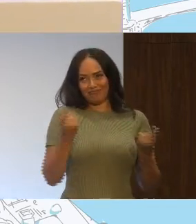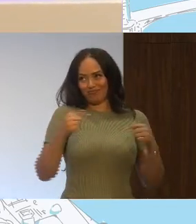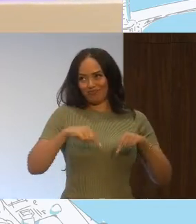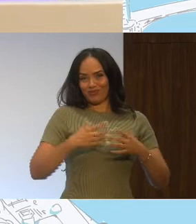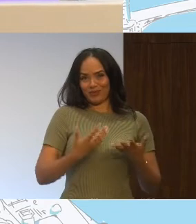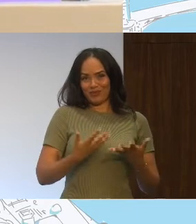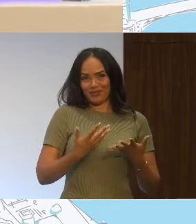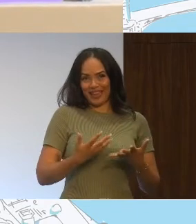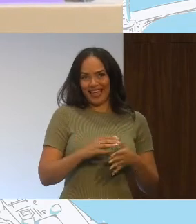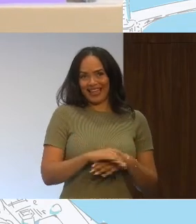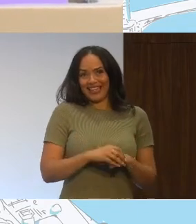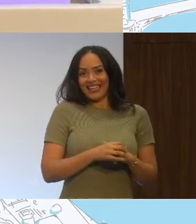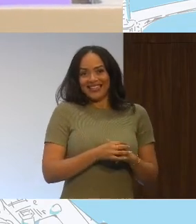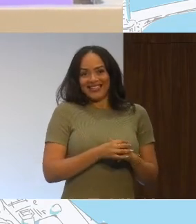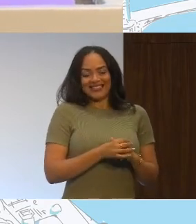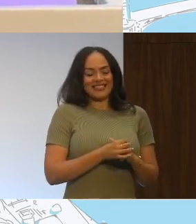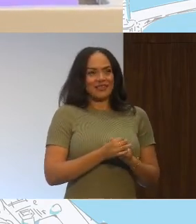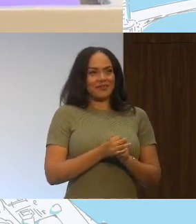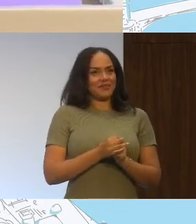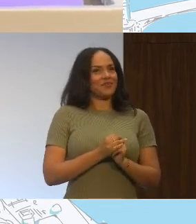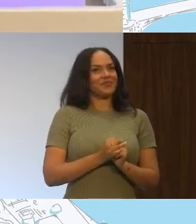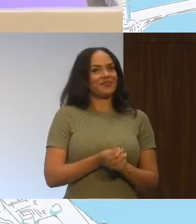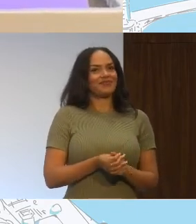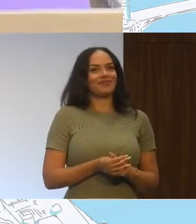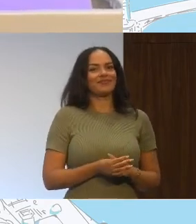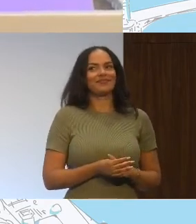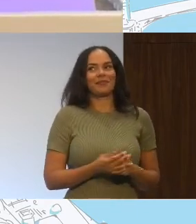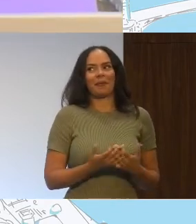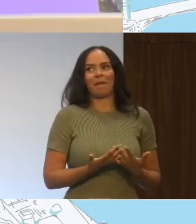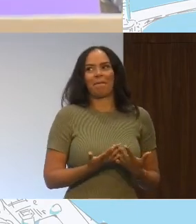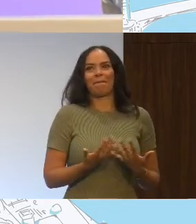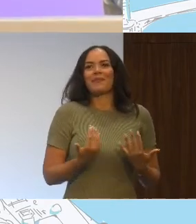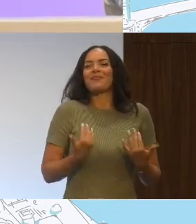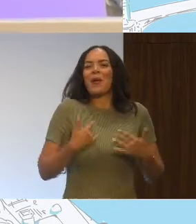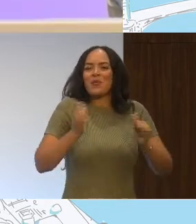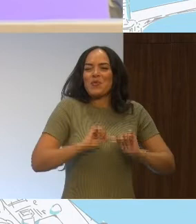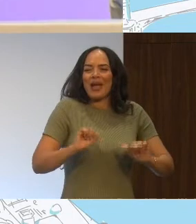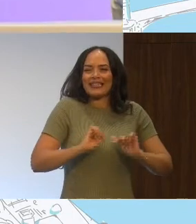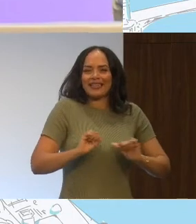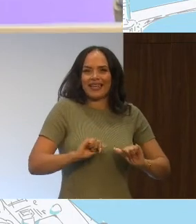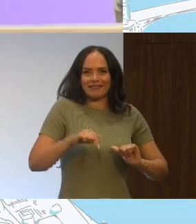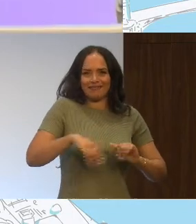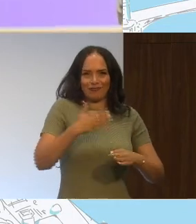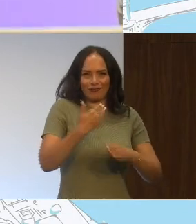a job that I was waiting to do for a long time